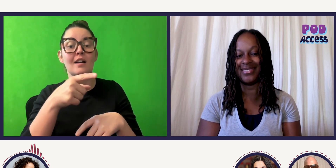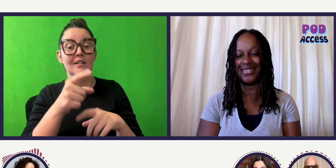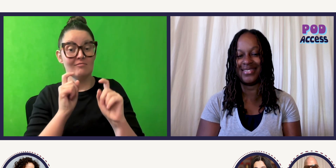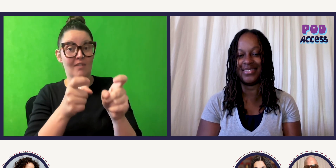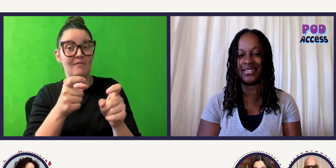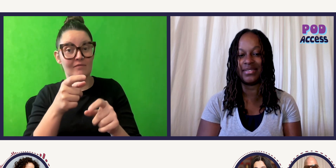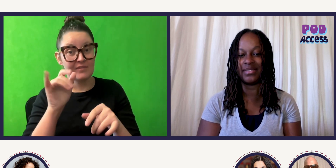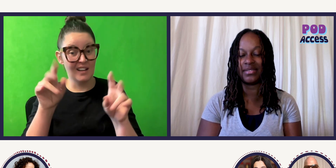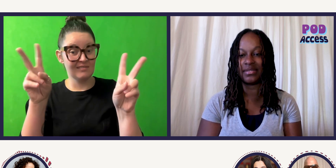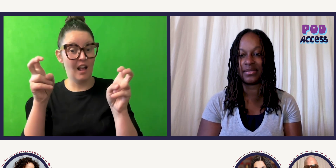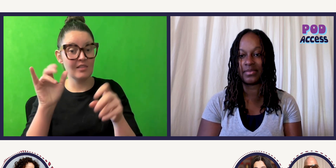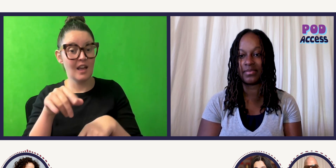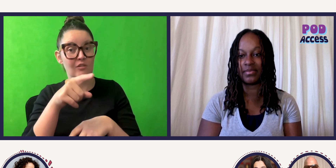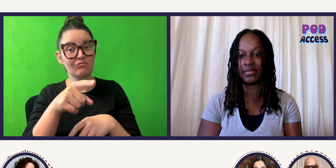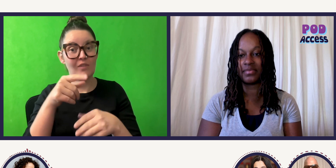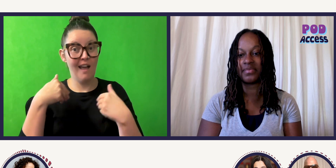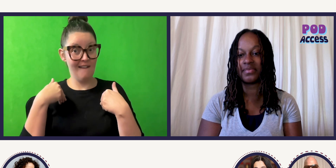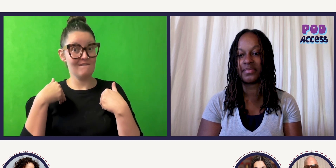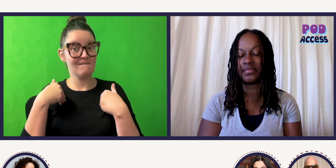You gave the title that you have at LaVant Consulting, Inc.